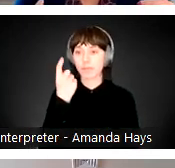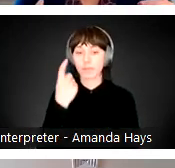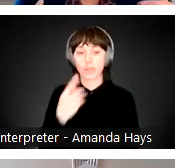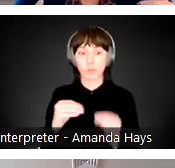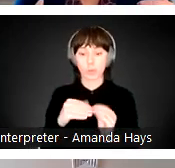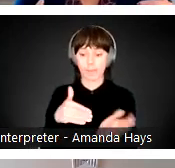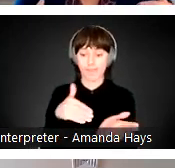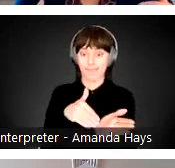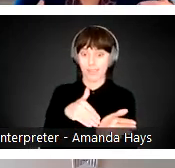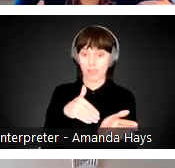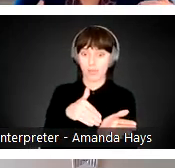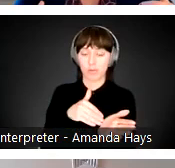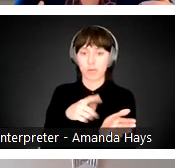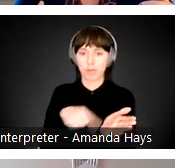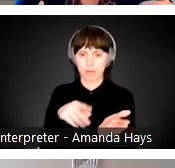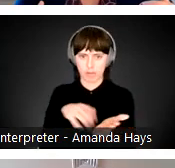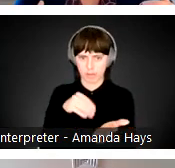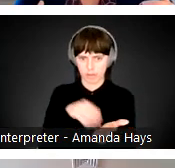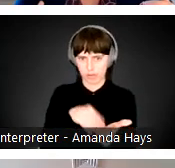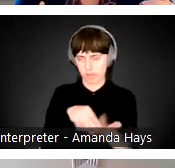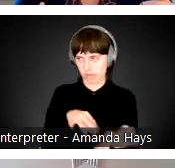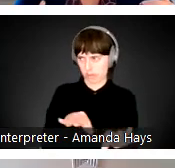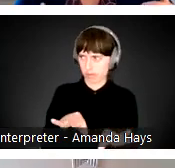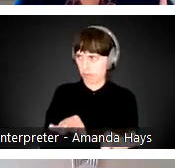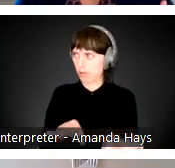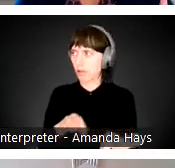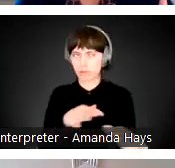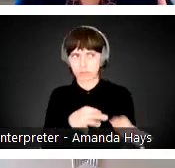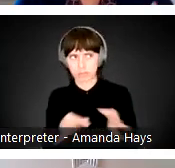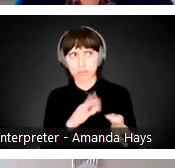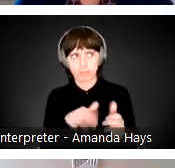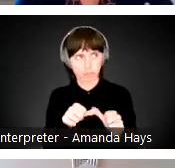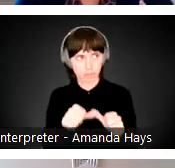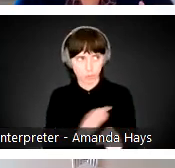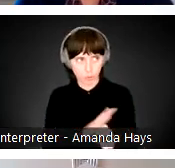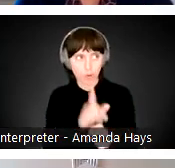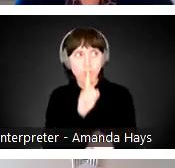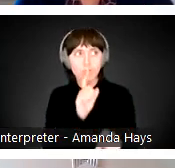this pandemic to help explain, you know,